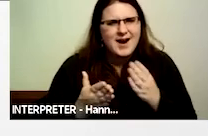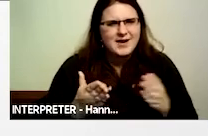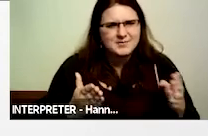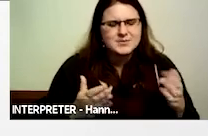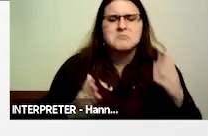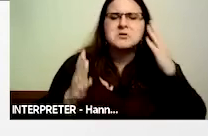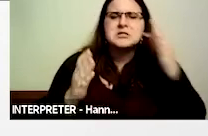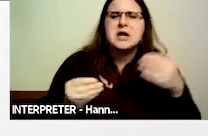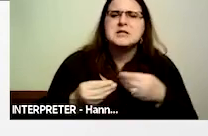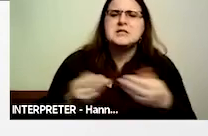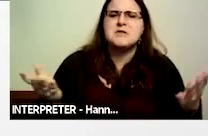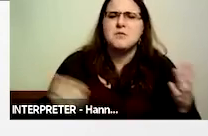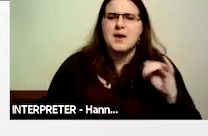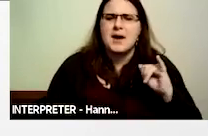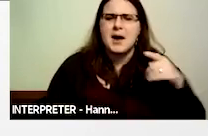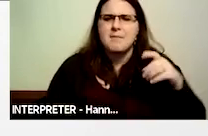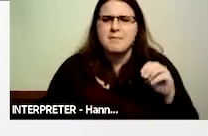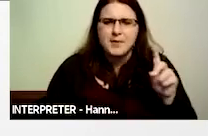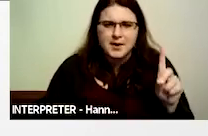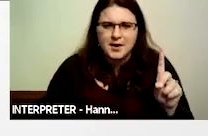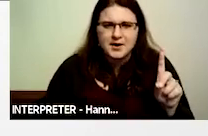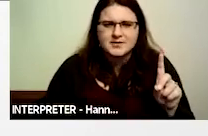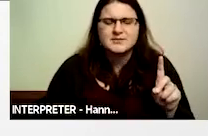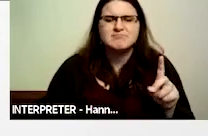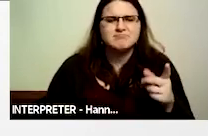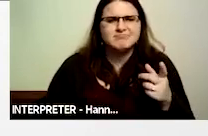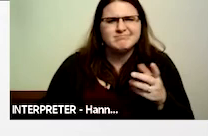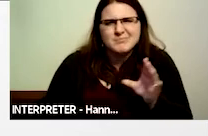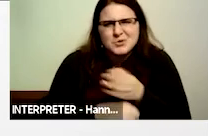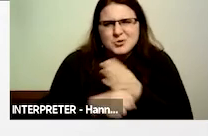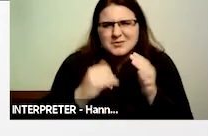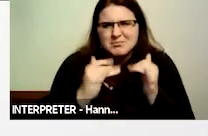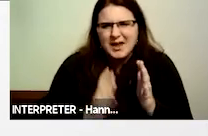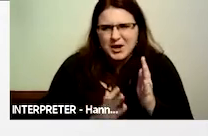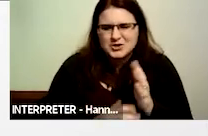Ben Woelk: And our MP3 players and it was like,